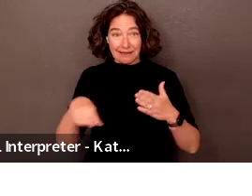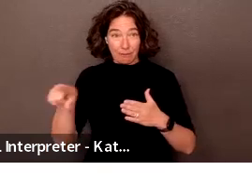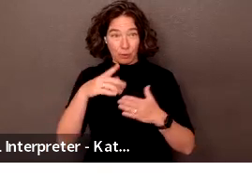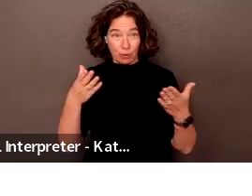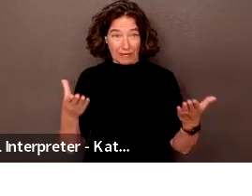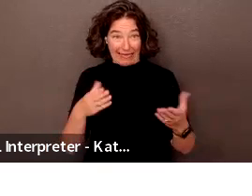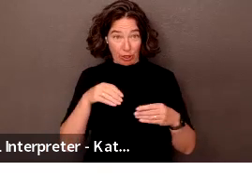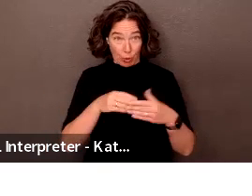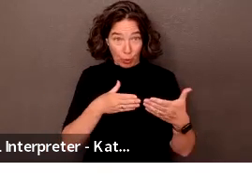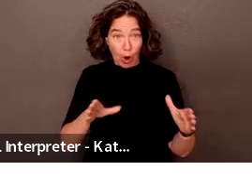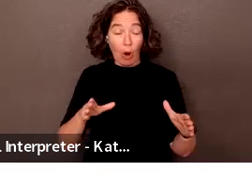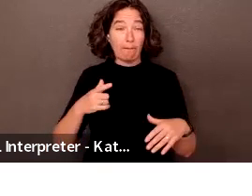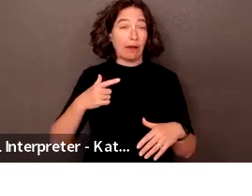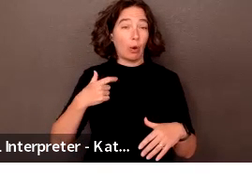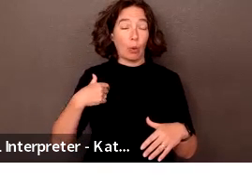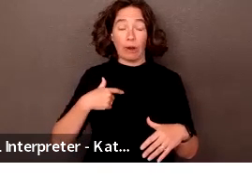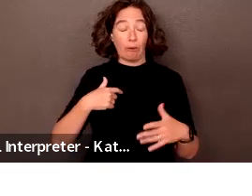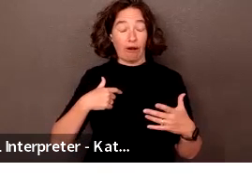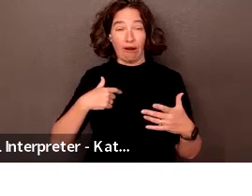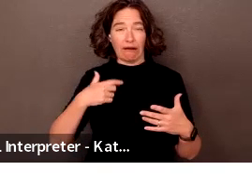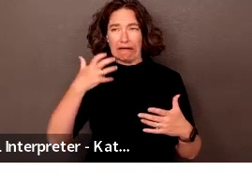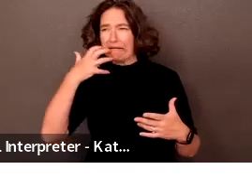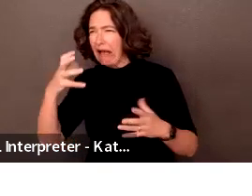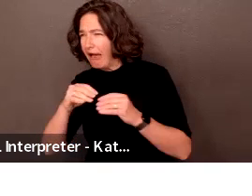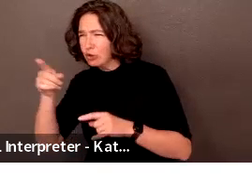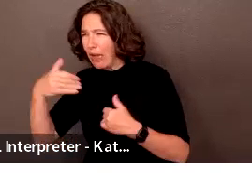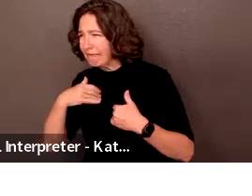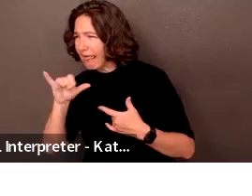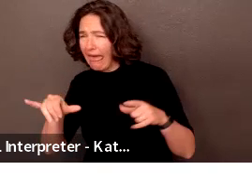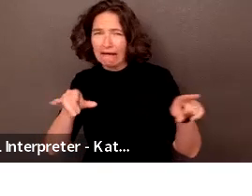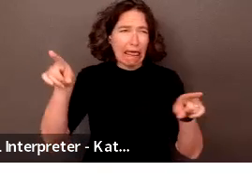call it a seamless elephant and sometimes it's a whale and you have to